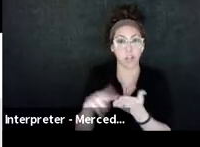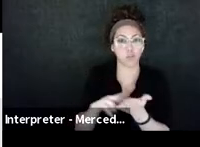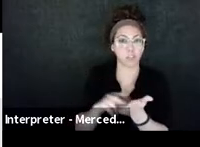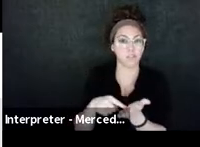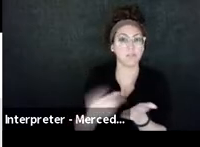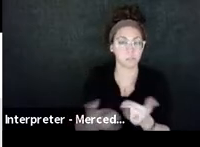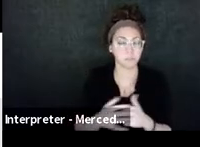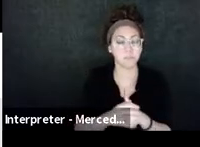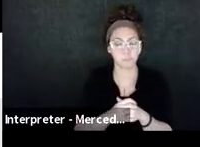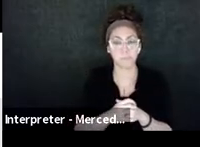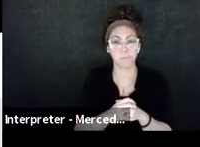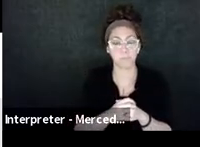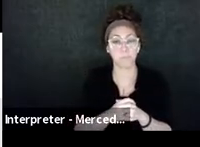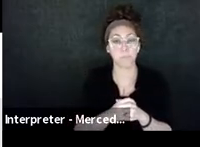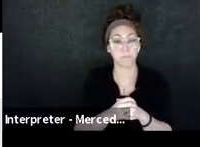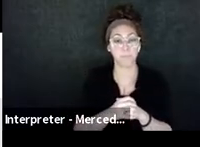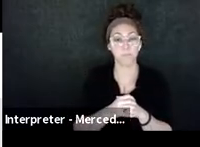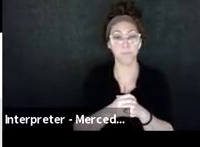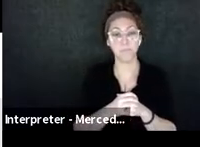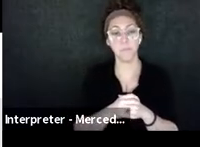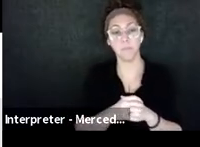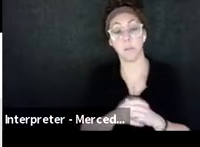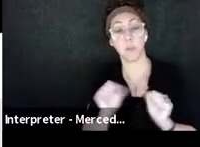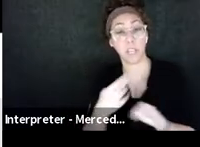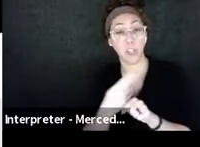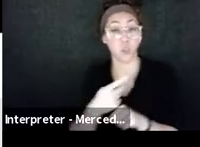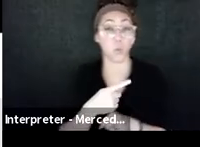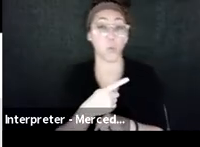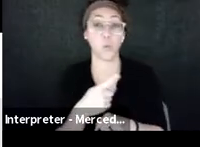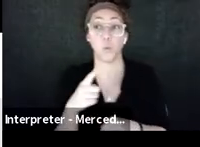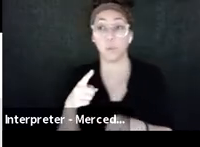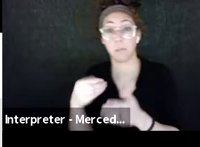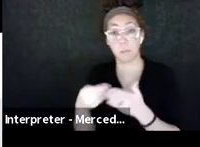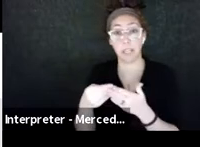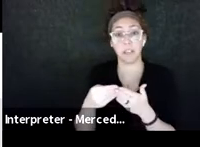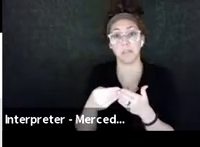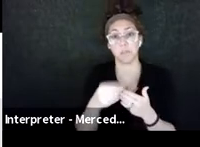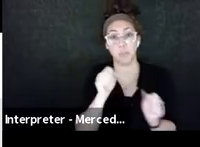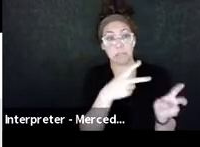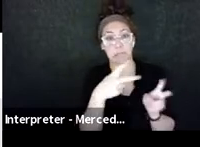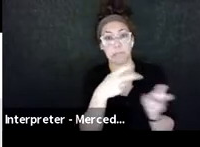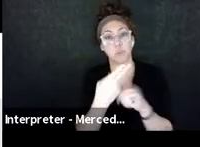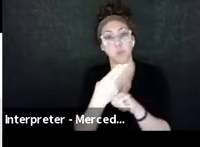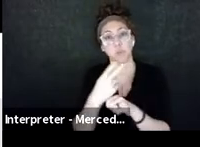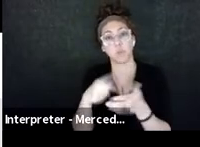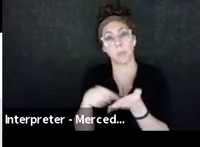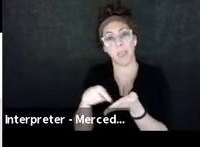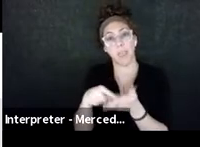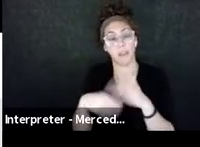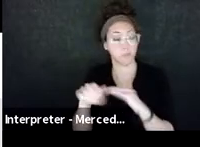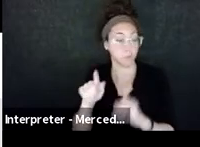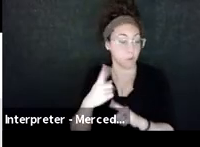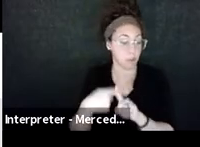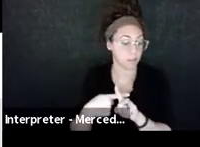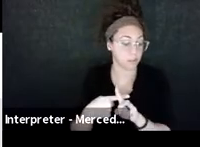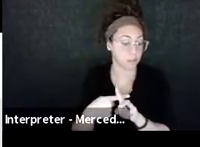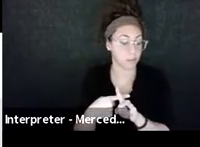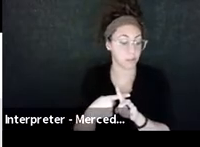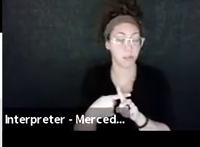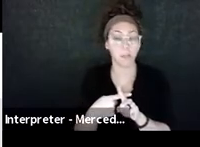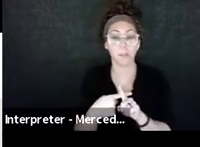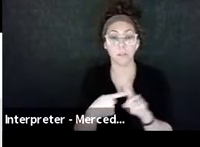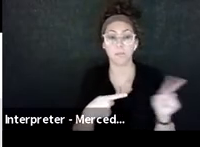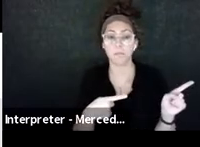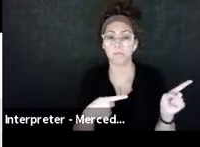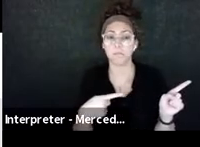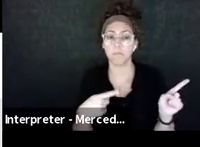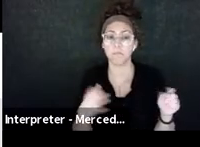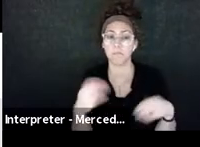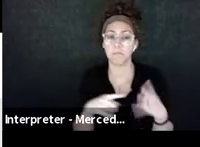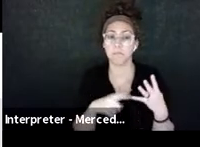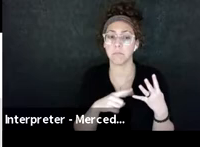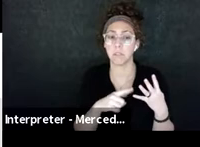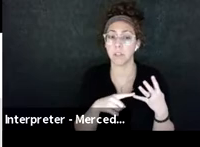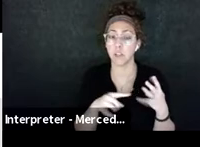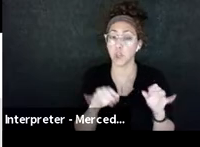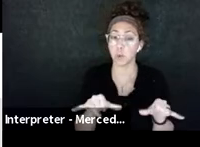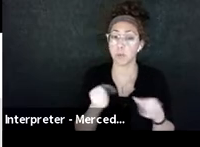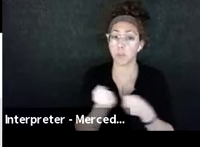maria.rodriguez: But perhaps you can use E F G money to pay robbery housing assistance for up to 24 months and permanent supportive housing programs. Those are essentially programs that are for people that are the most vulnerable. The highest needs.